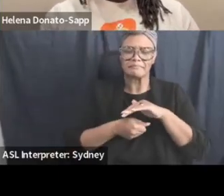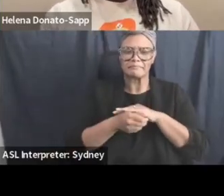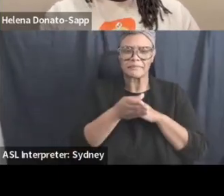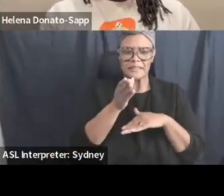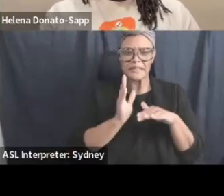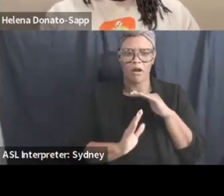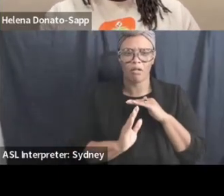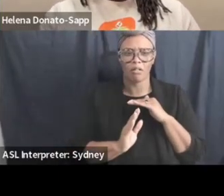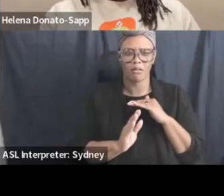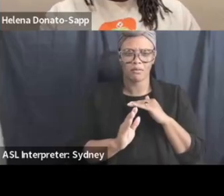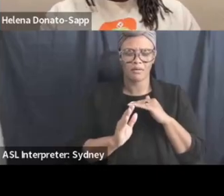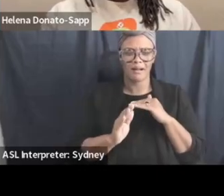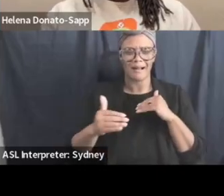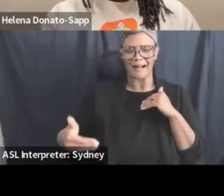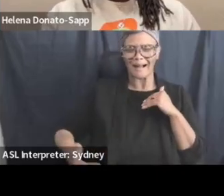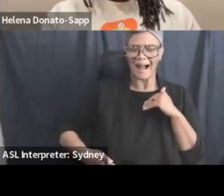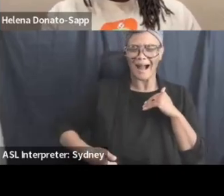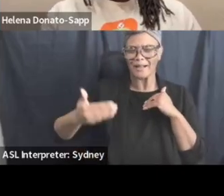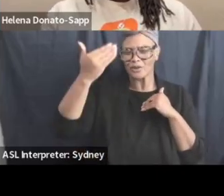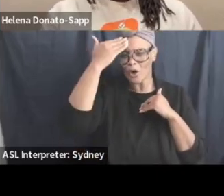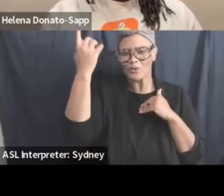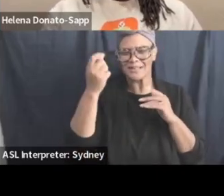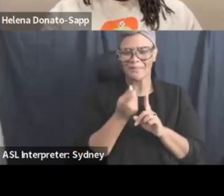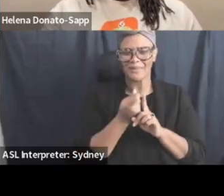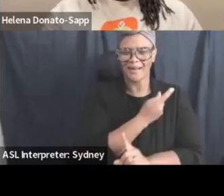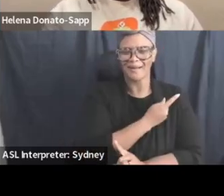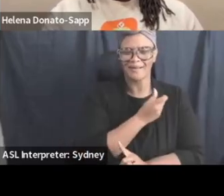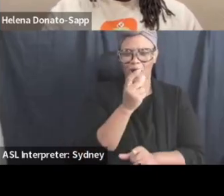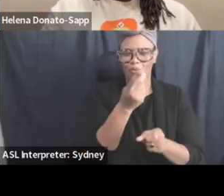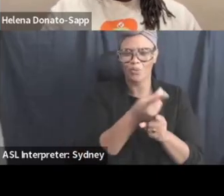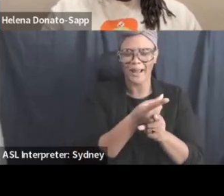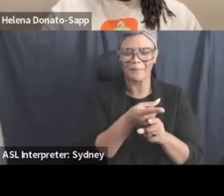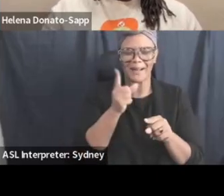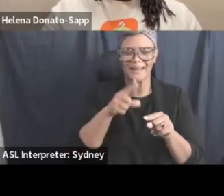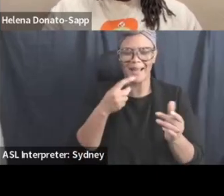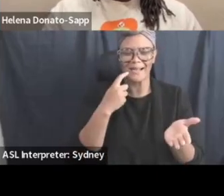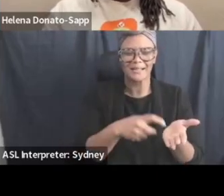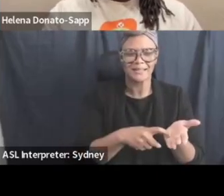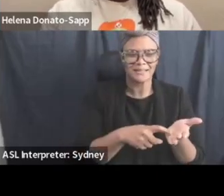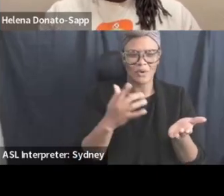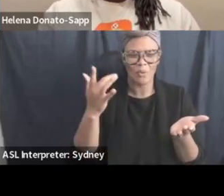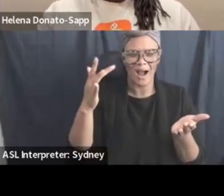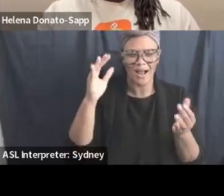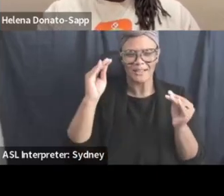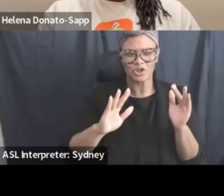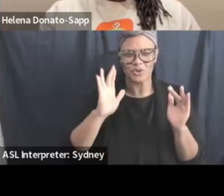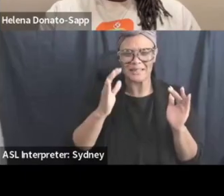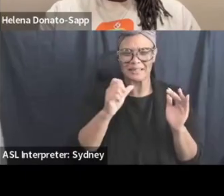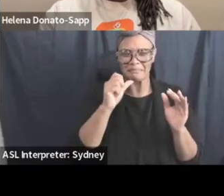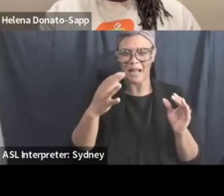me or anything I contribute. Or like how academic expectations for me are lowered,